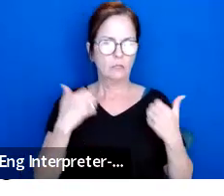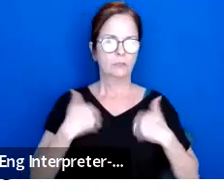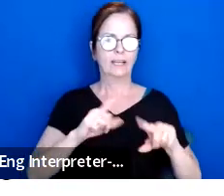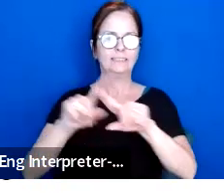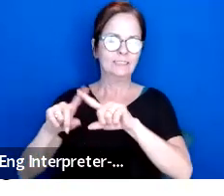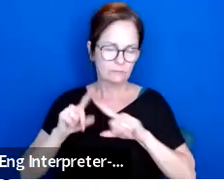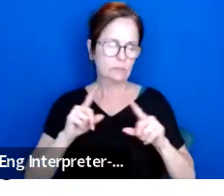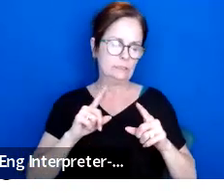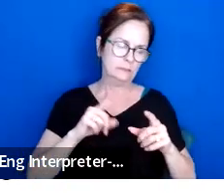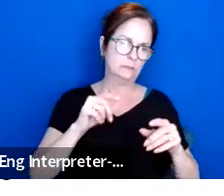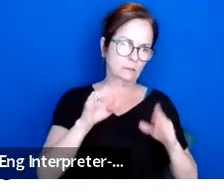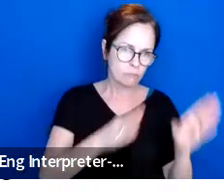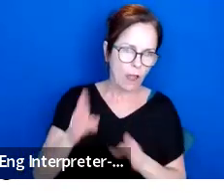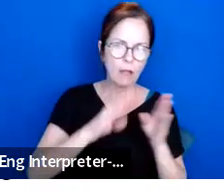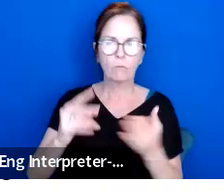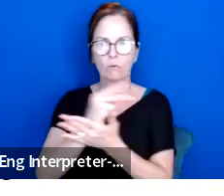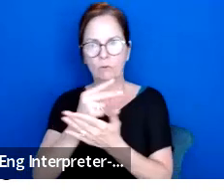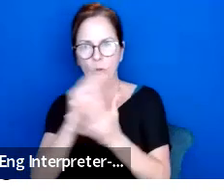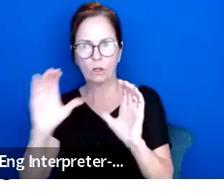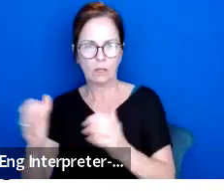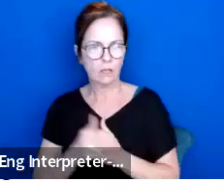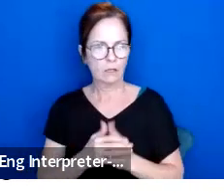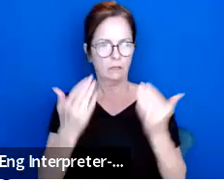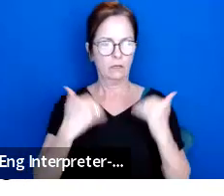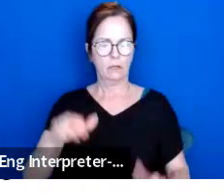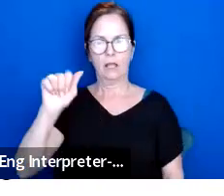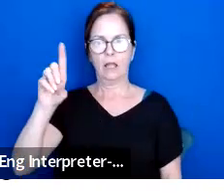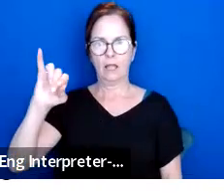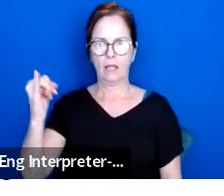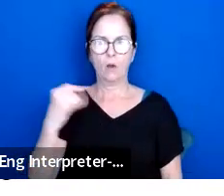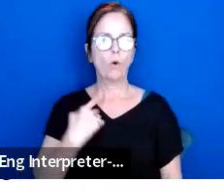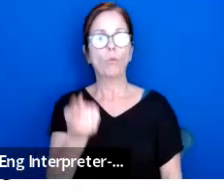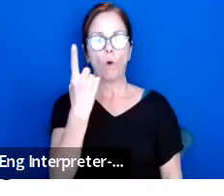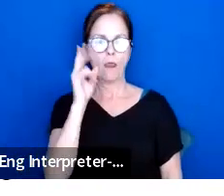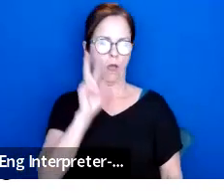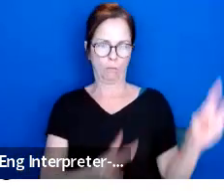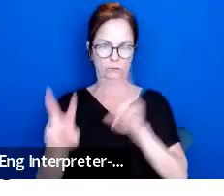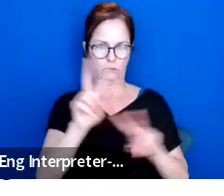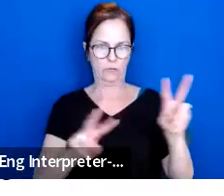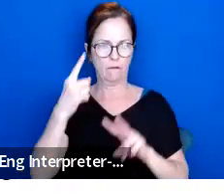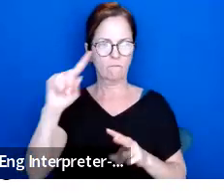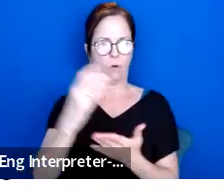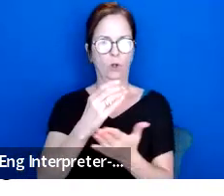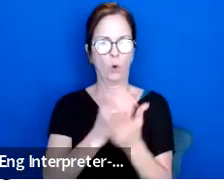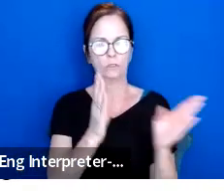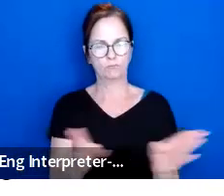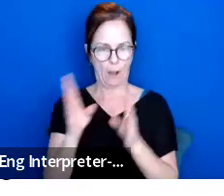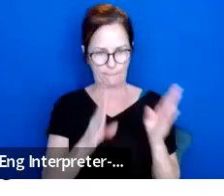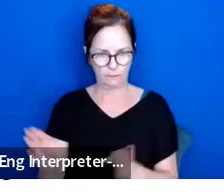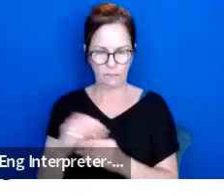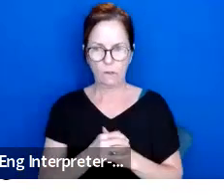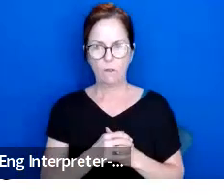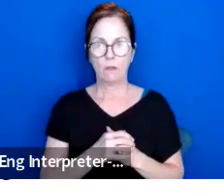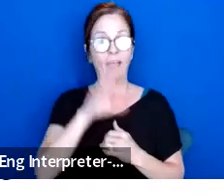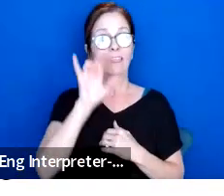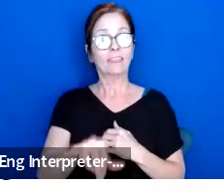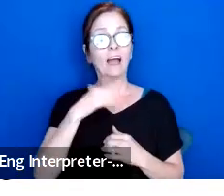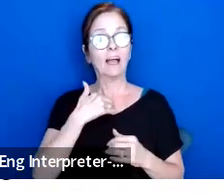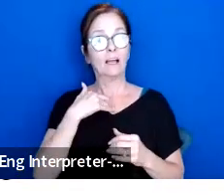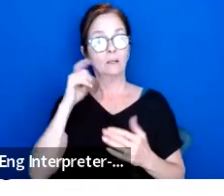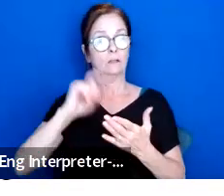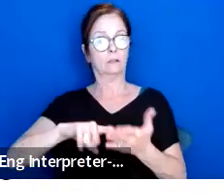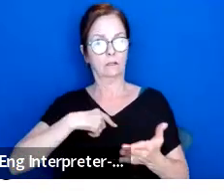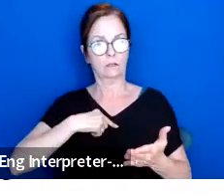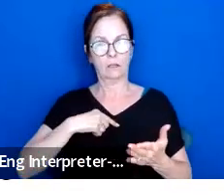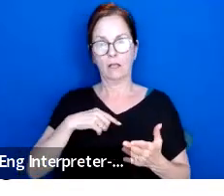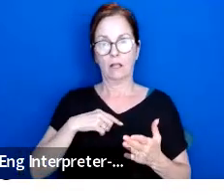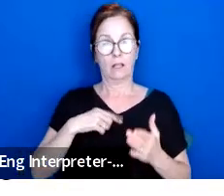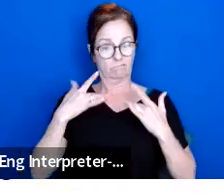And for adjuncts, it's one observation of a course spread. And it's almost always done by a faculty member on the peer review team.